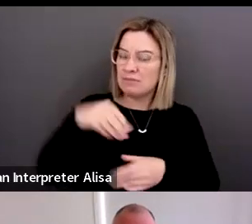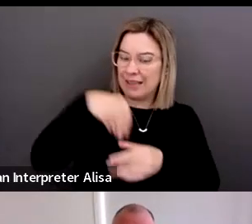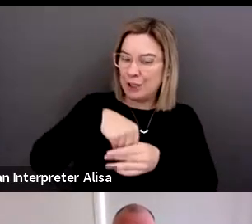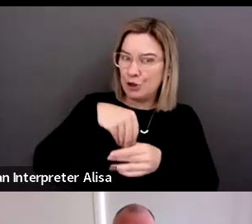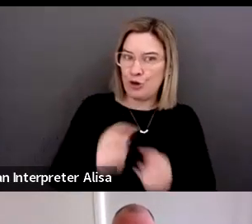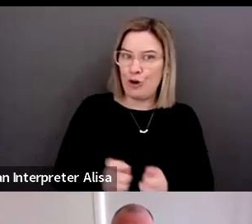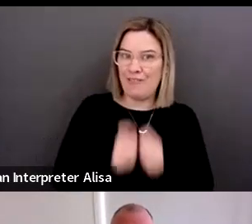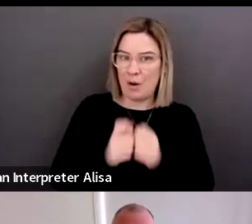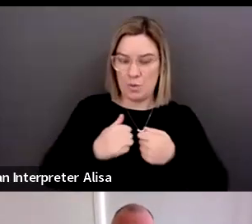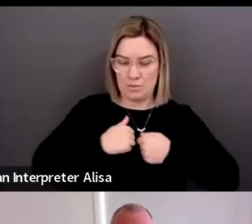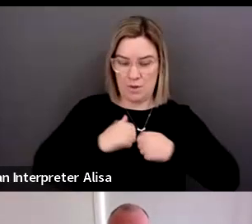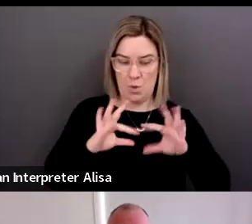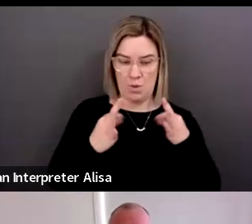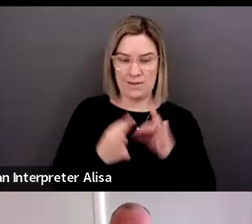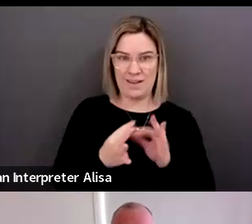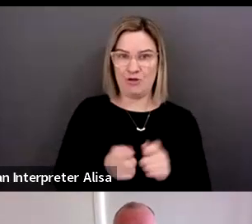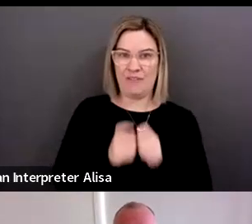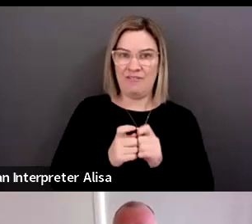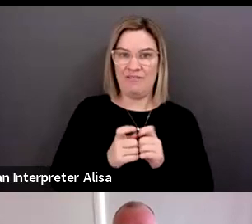about the optics, how do we look, is this bad for our brand if we're